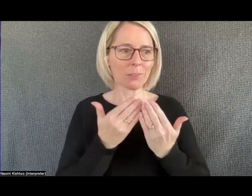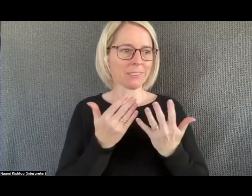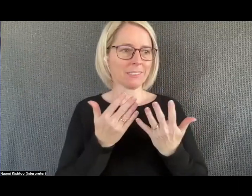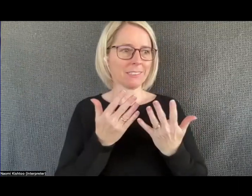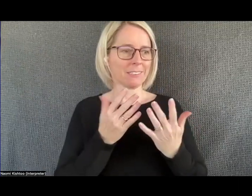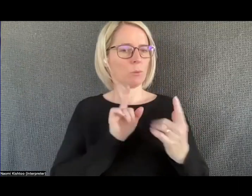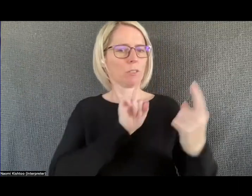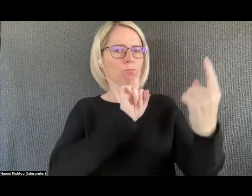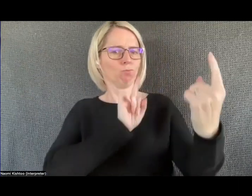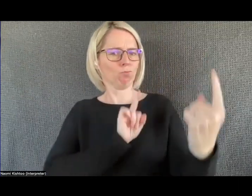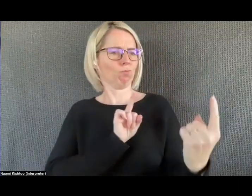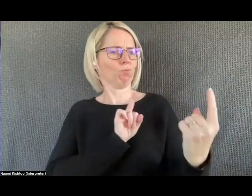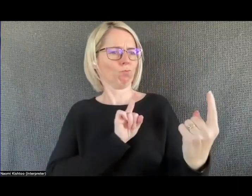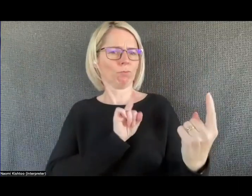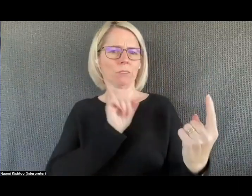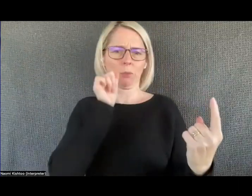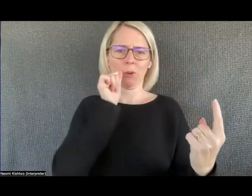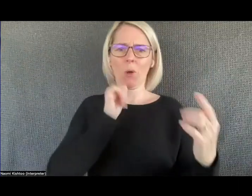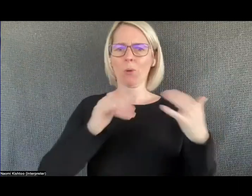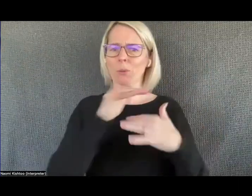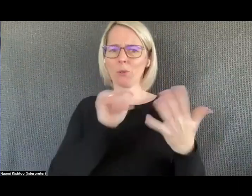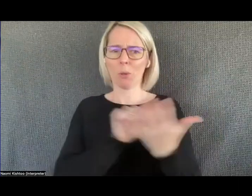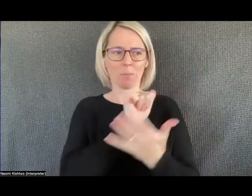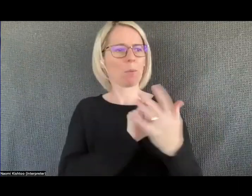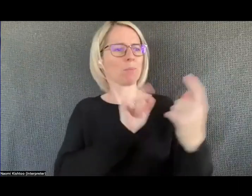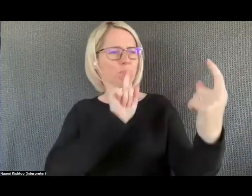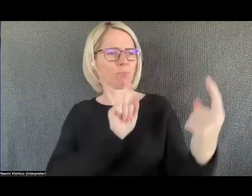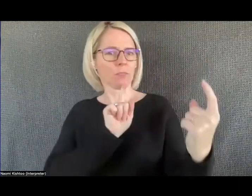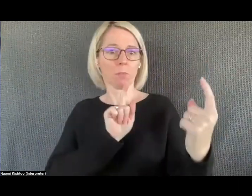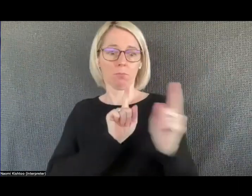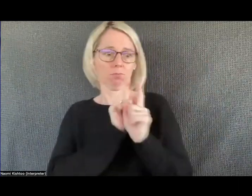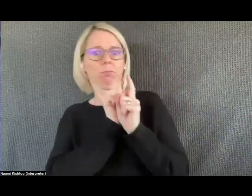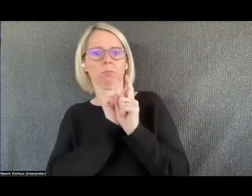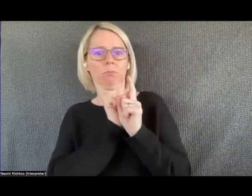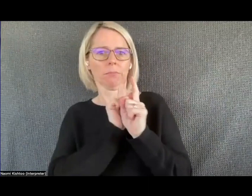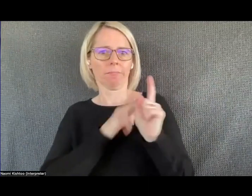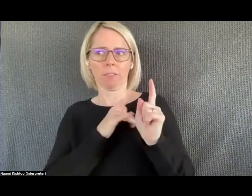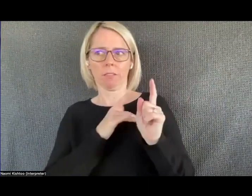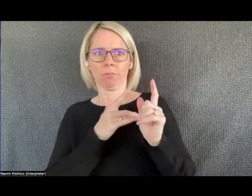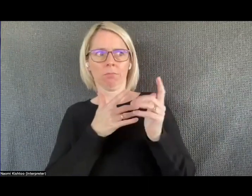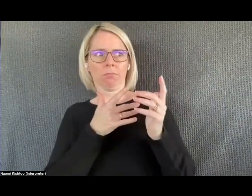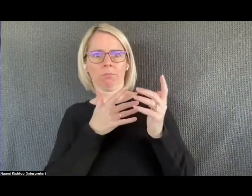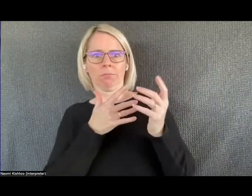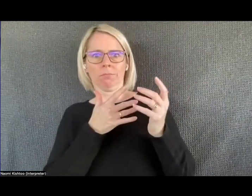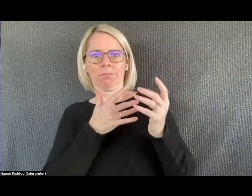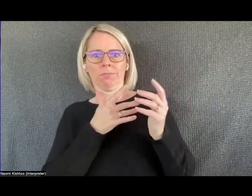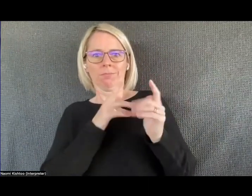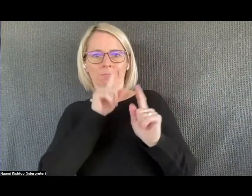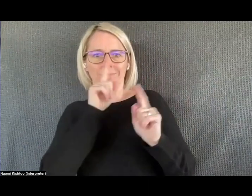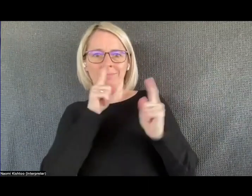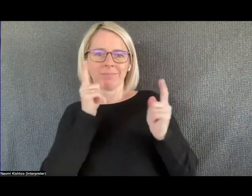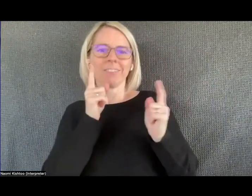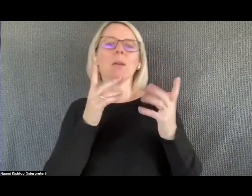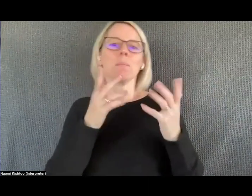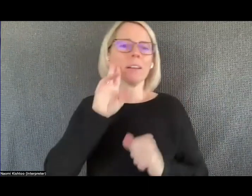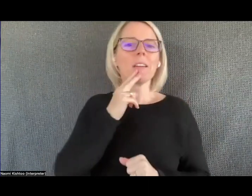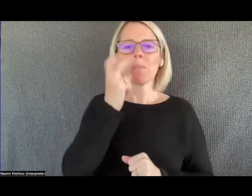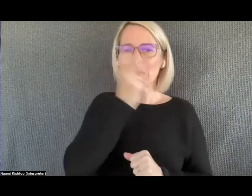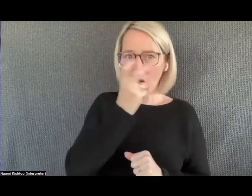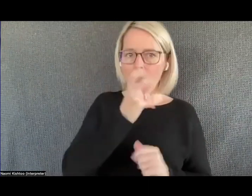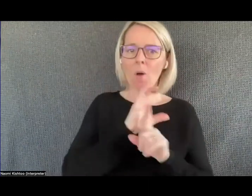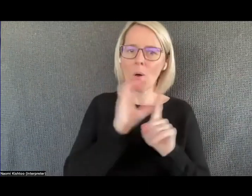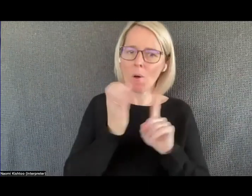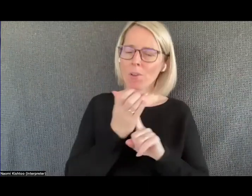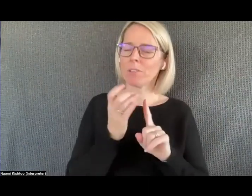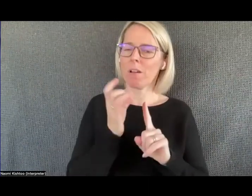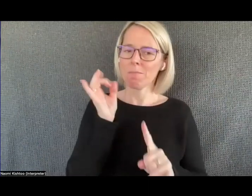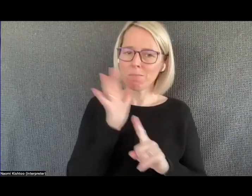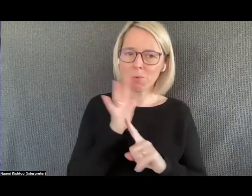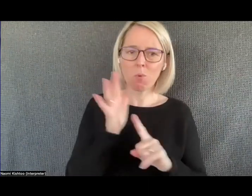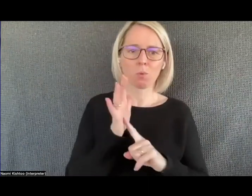appropriate to be that close to someone, but in a deafblind culture where touch is foremost,